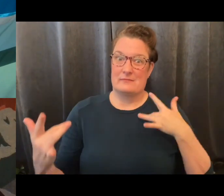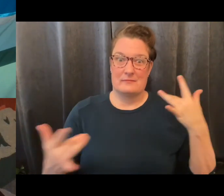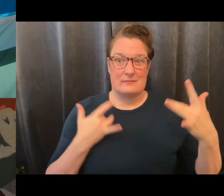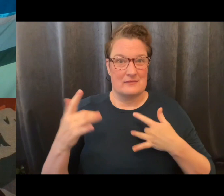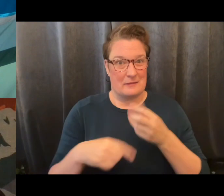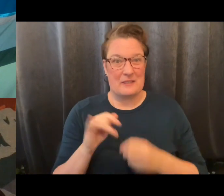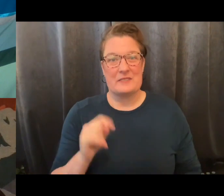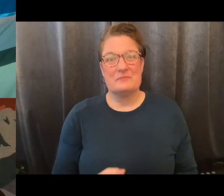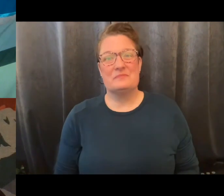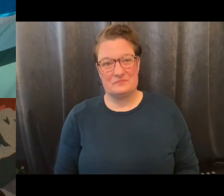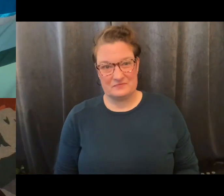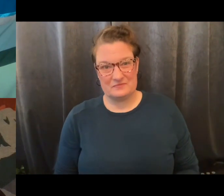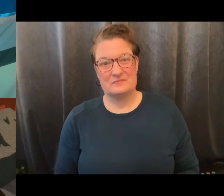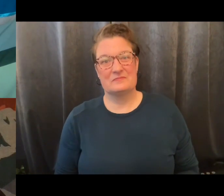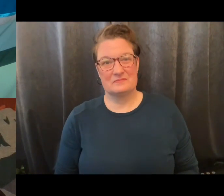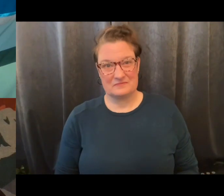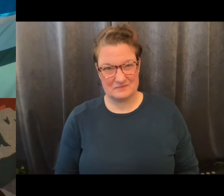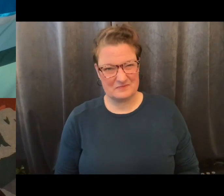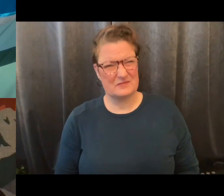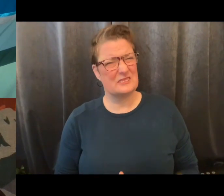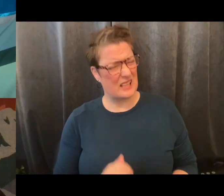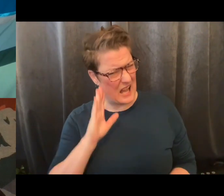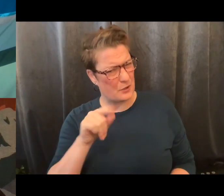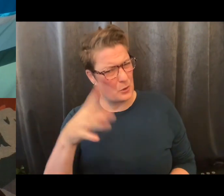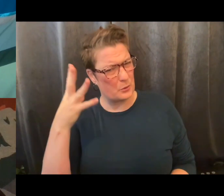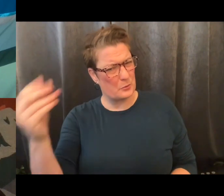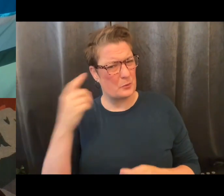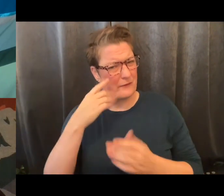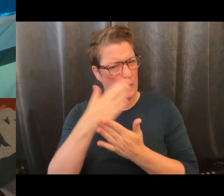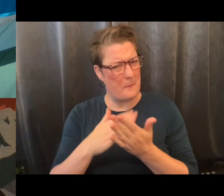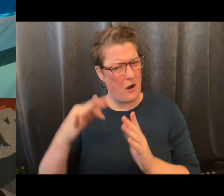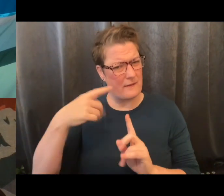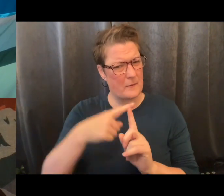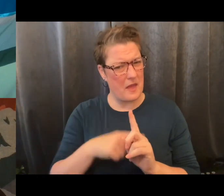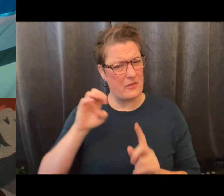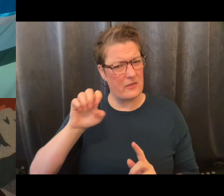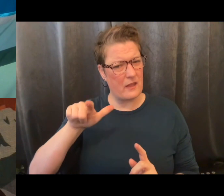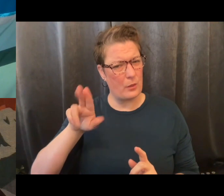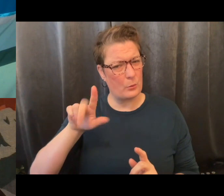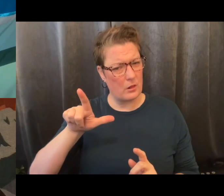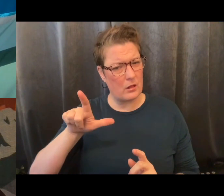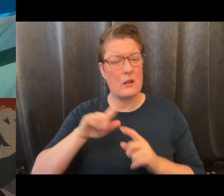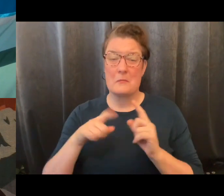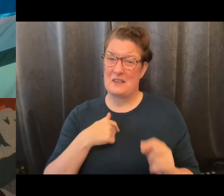Nomy: Well, I know you'll be gone for part of Elul, but I would love to hear the shofar every day.